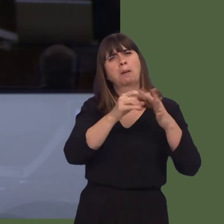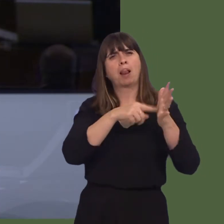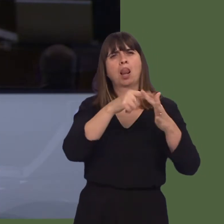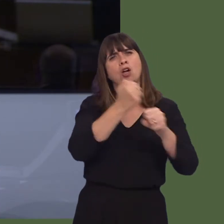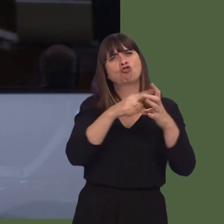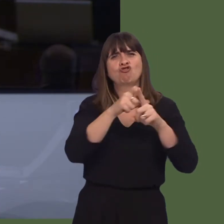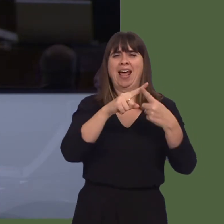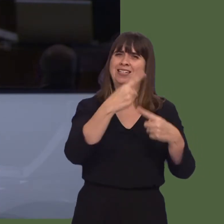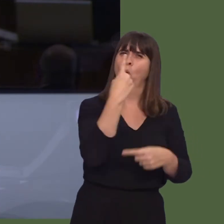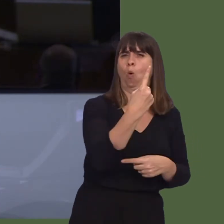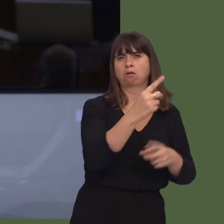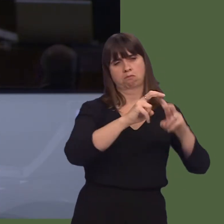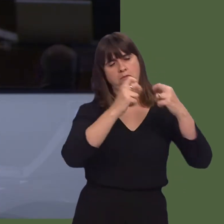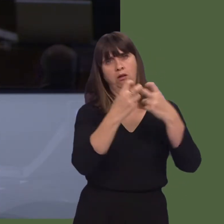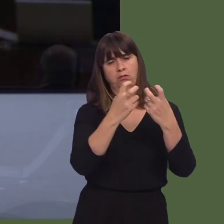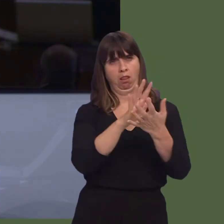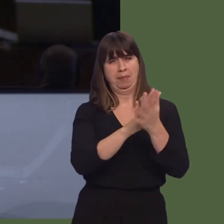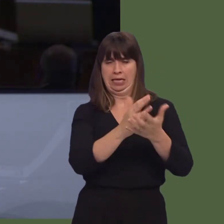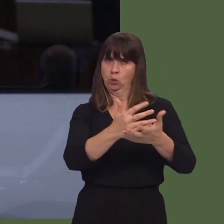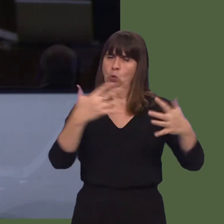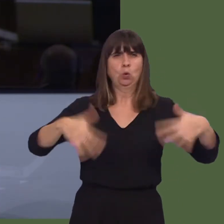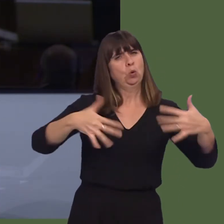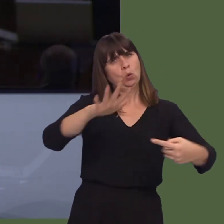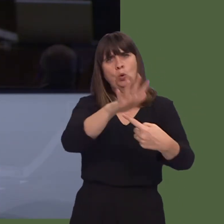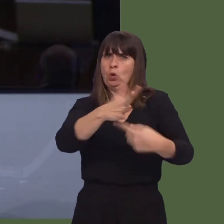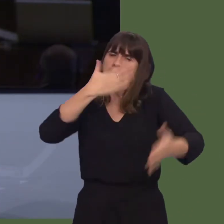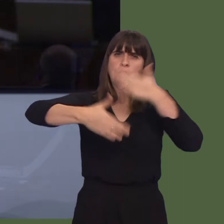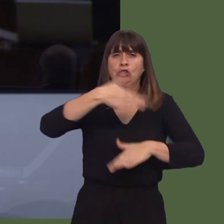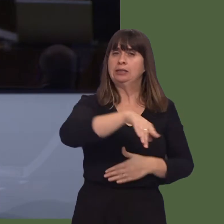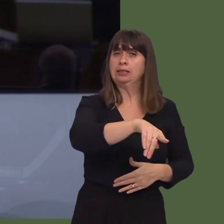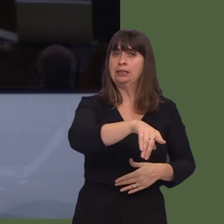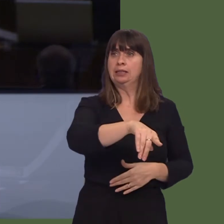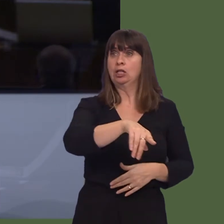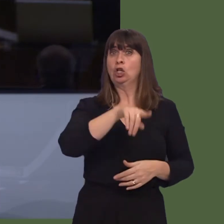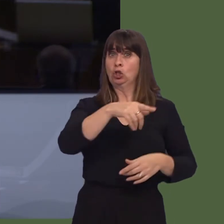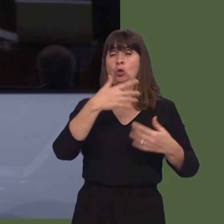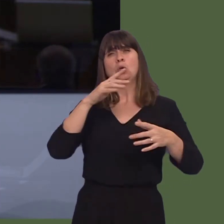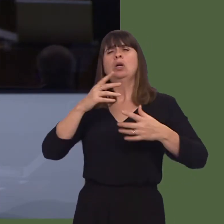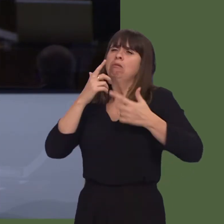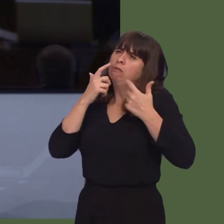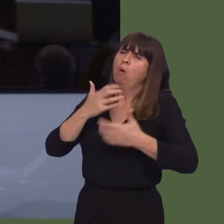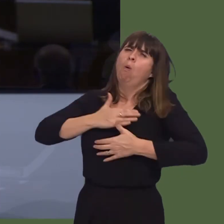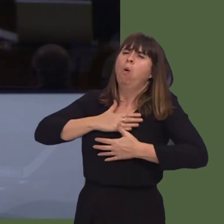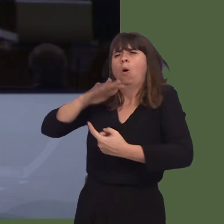gardens, and how do you intend to live up to the reputation that you care and value our historical heritage?